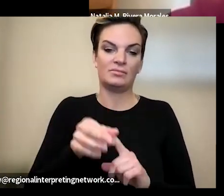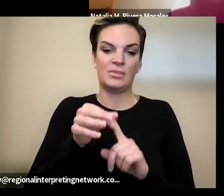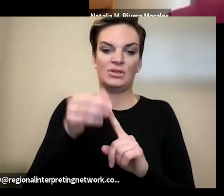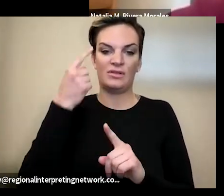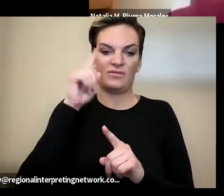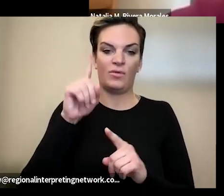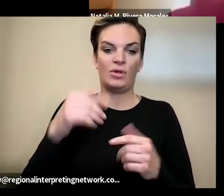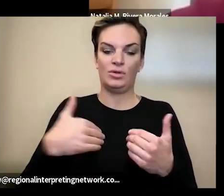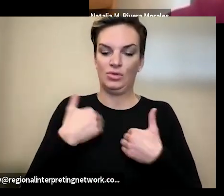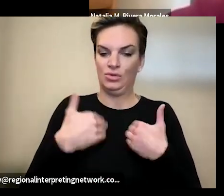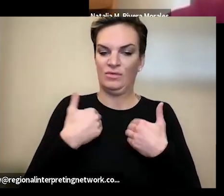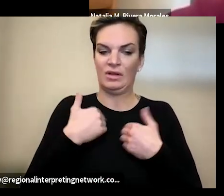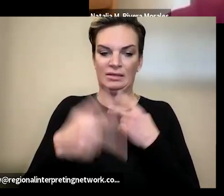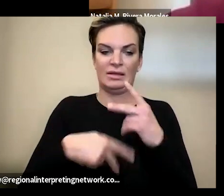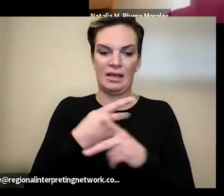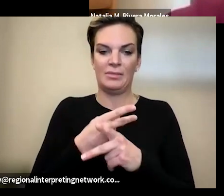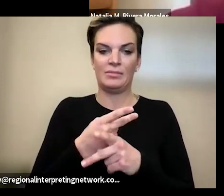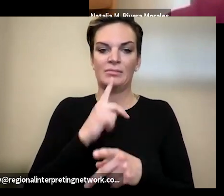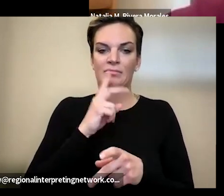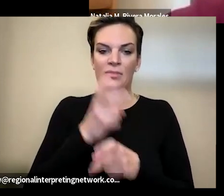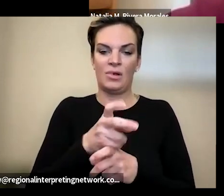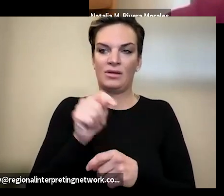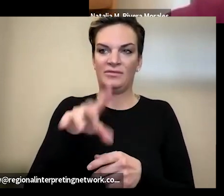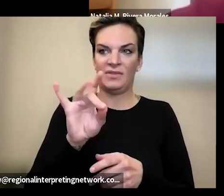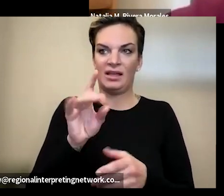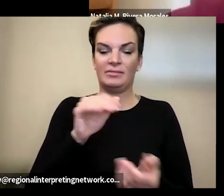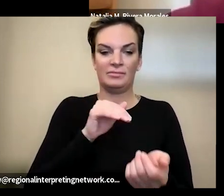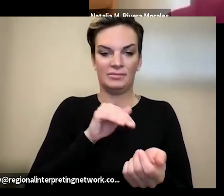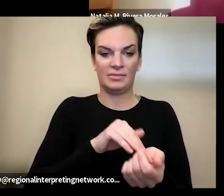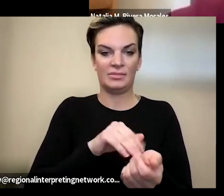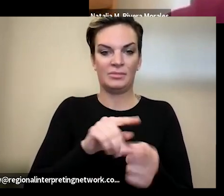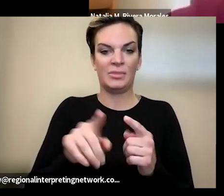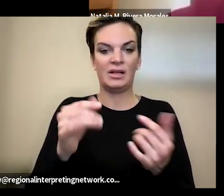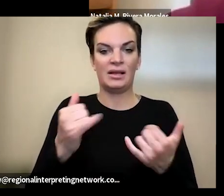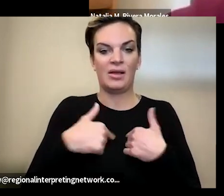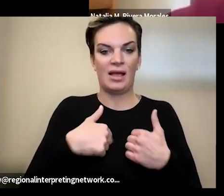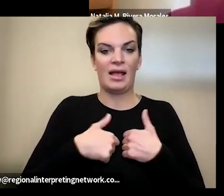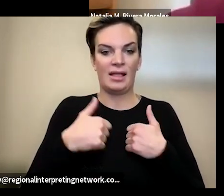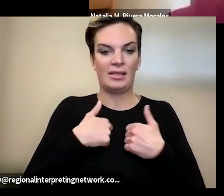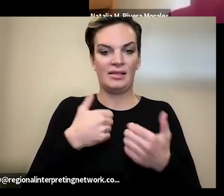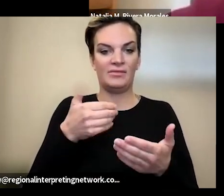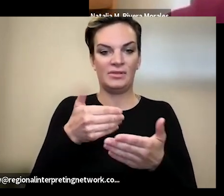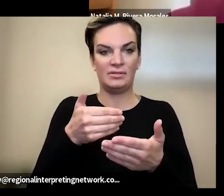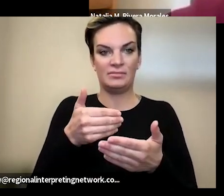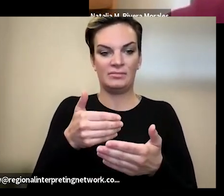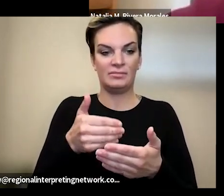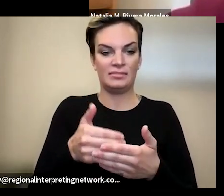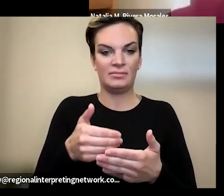juvenile forms that affect kids. I happen now to live near one of the highest - I live near Hopkins,